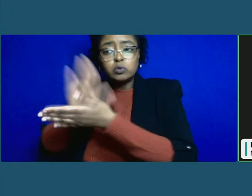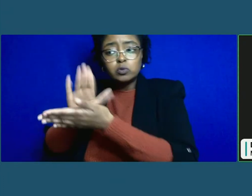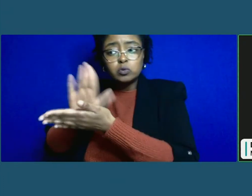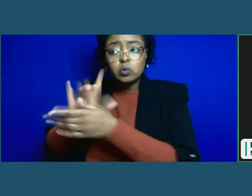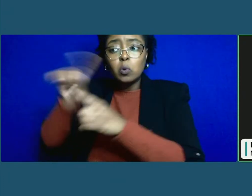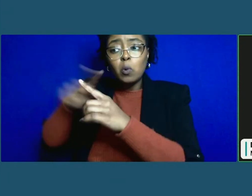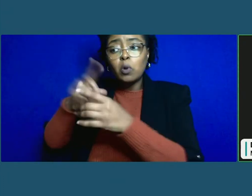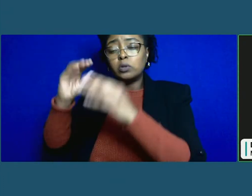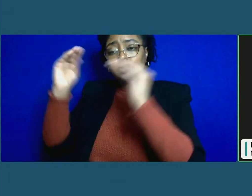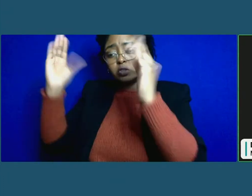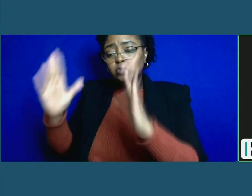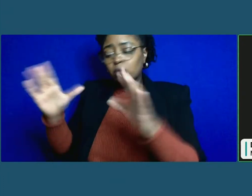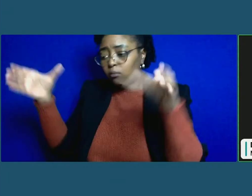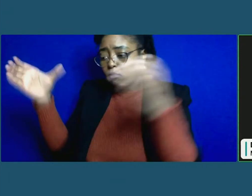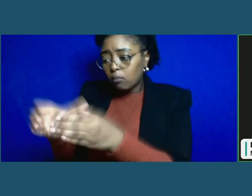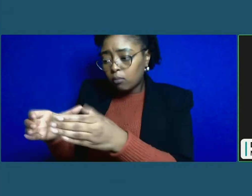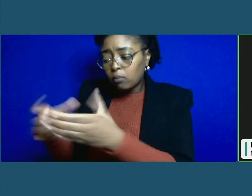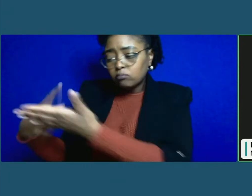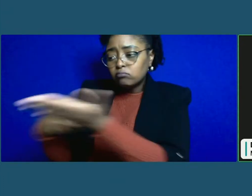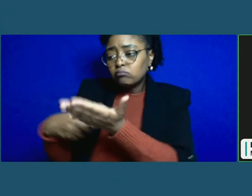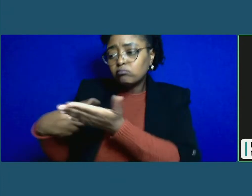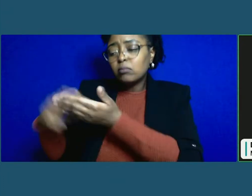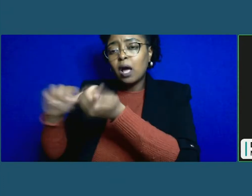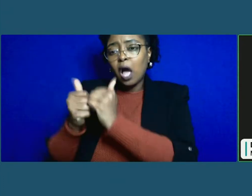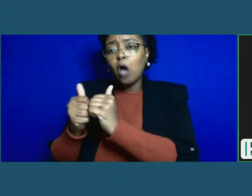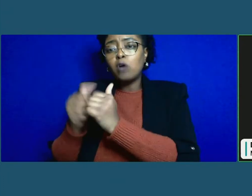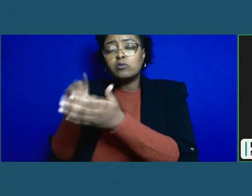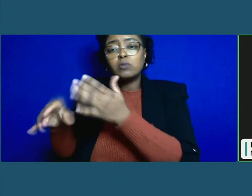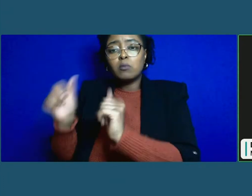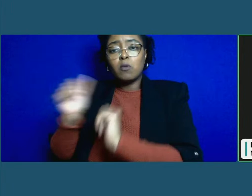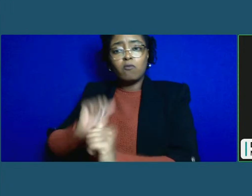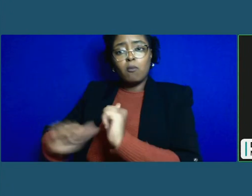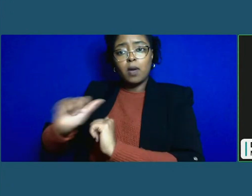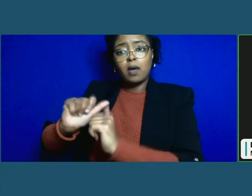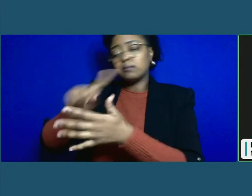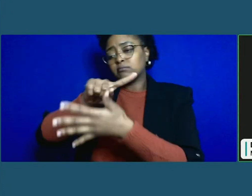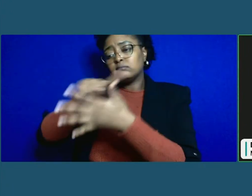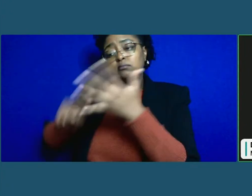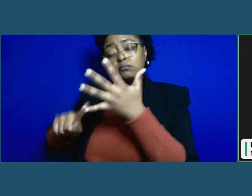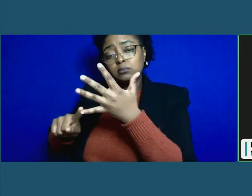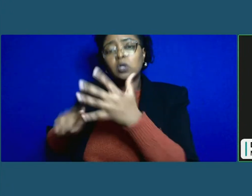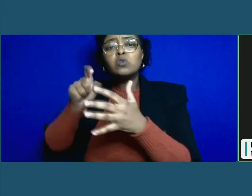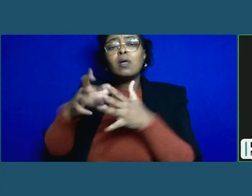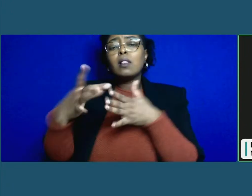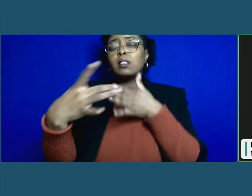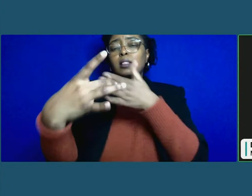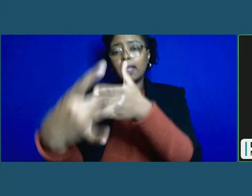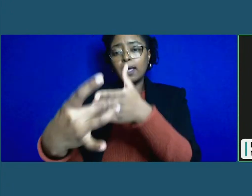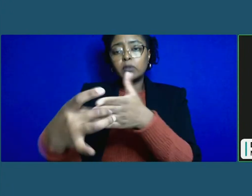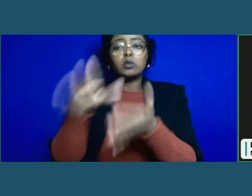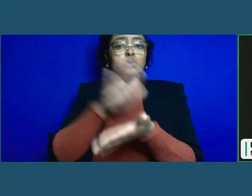schools when I teachers get together and look at how students performing in the classroom by grade level by